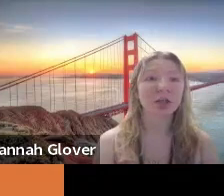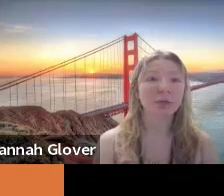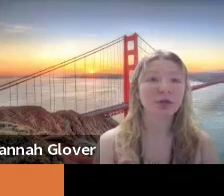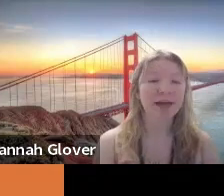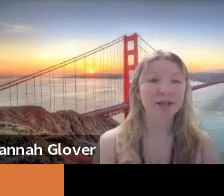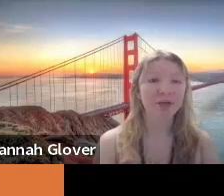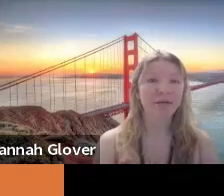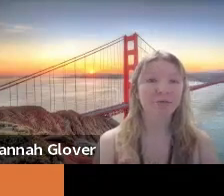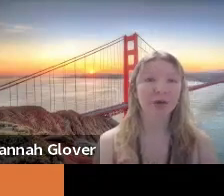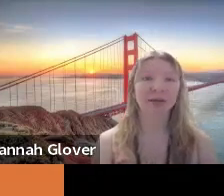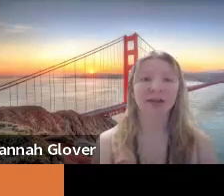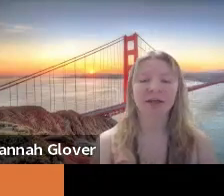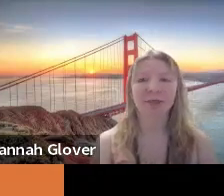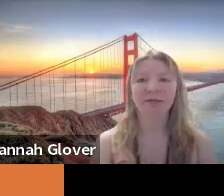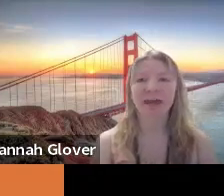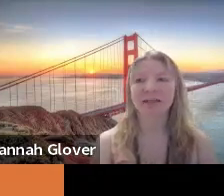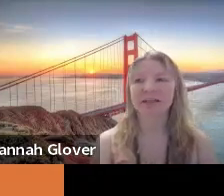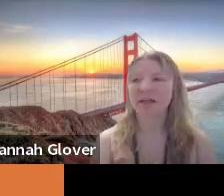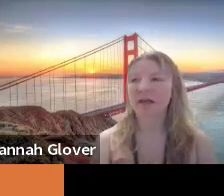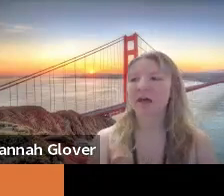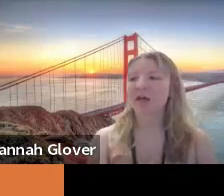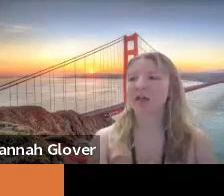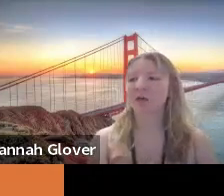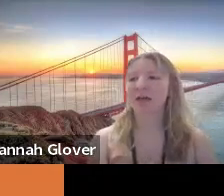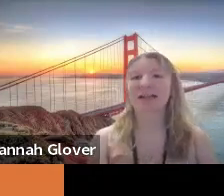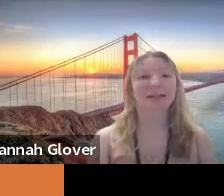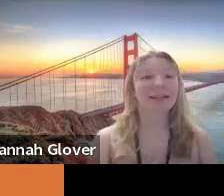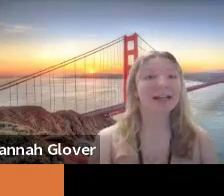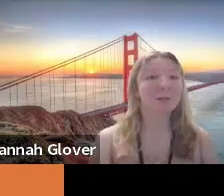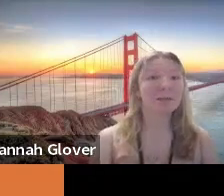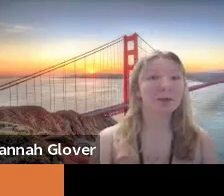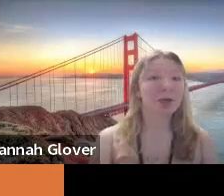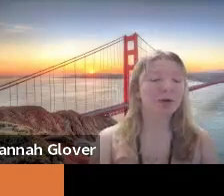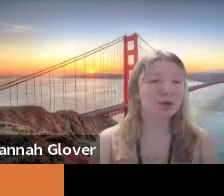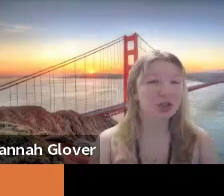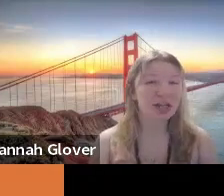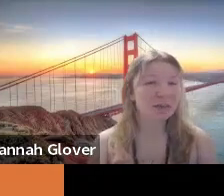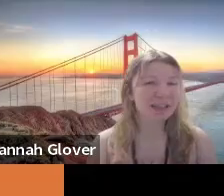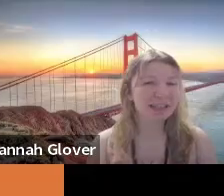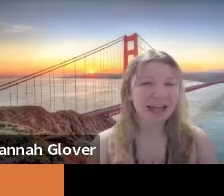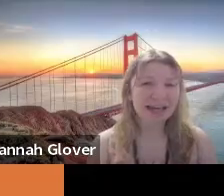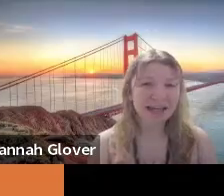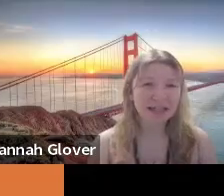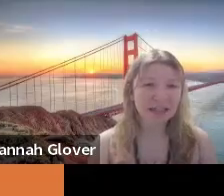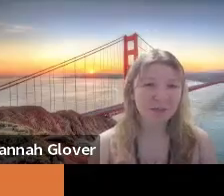you are a member of an organization and you are able to make change without organization, asking the